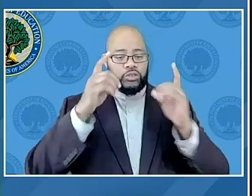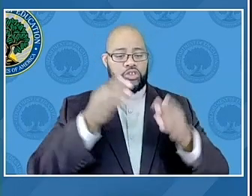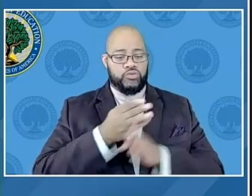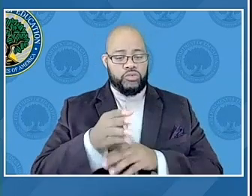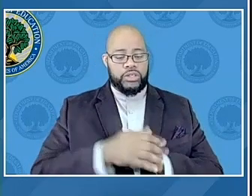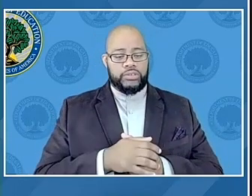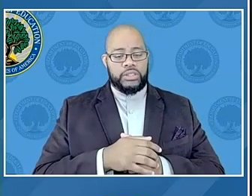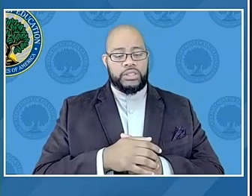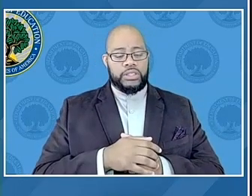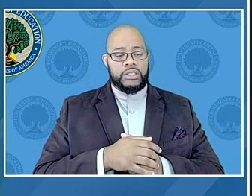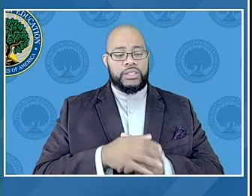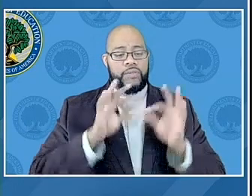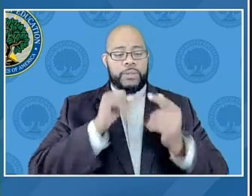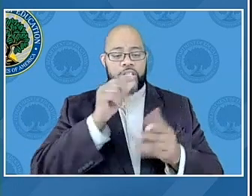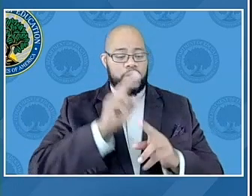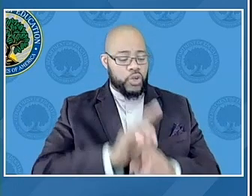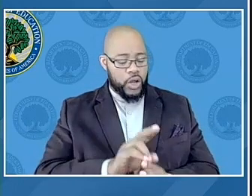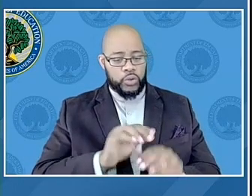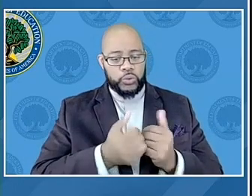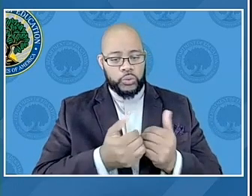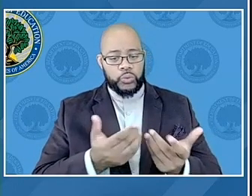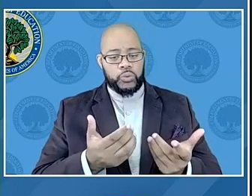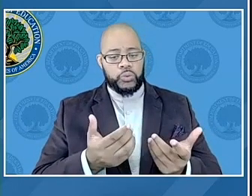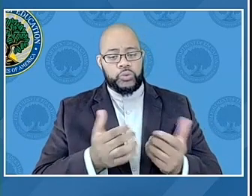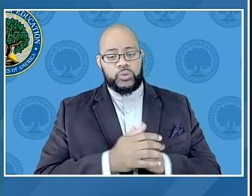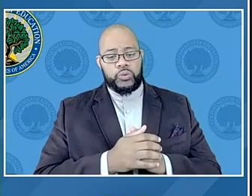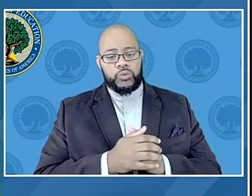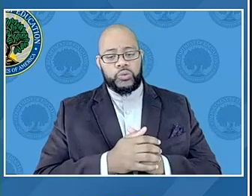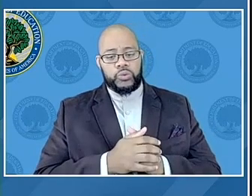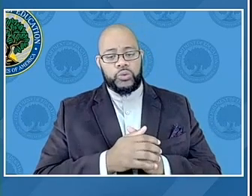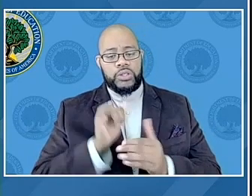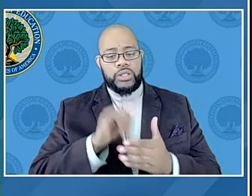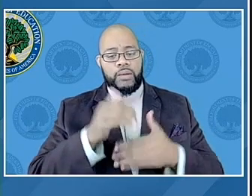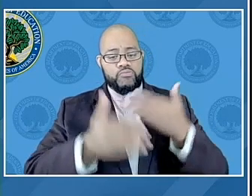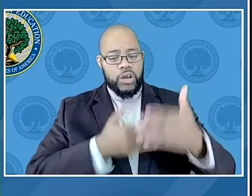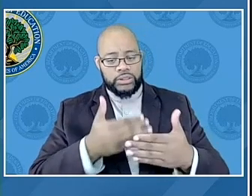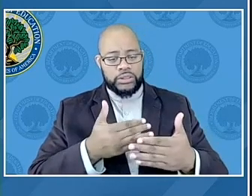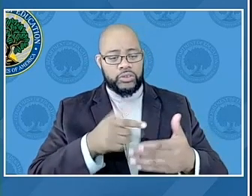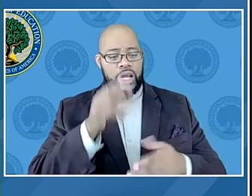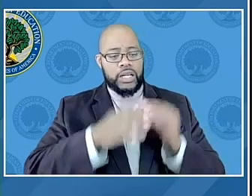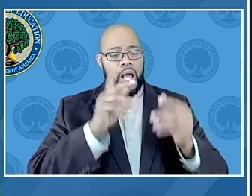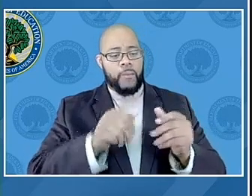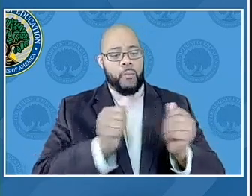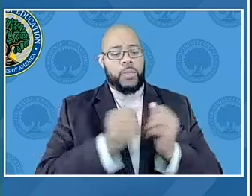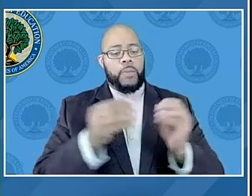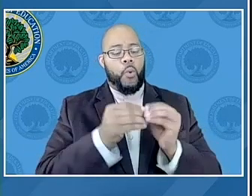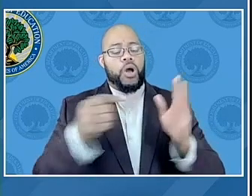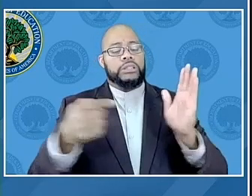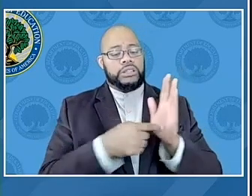know how to use the FAFSA process correctly, so you ended up with more debt instead of grants?